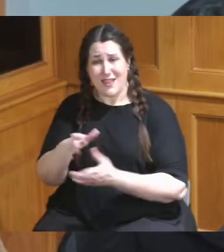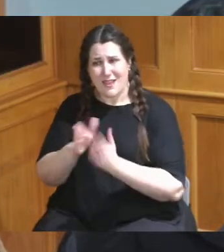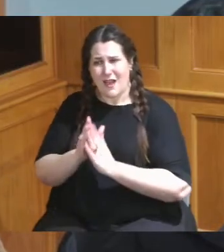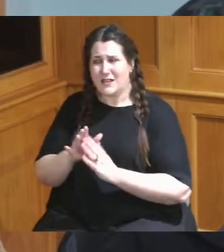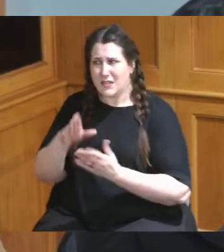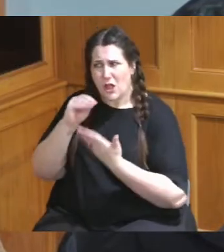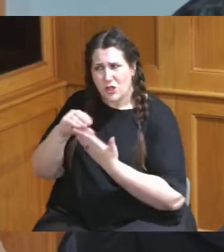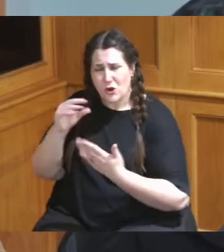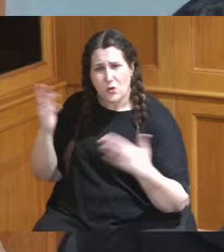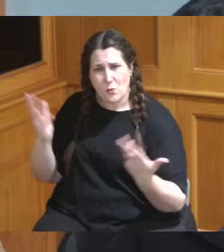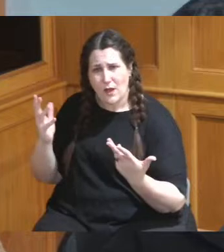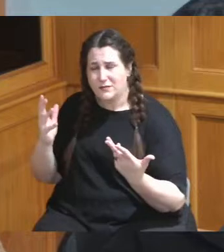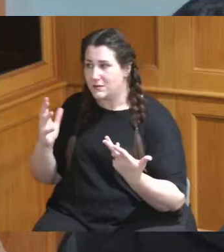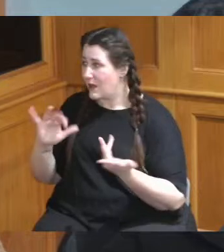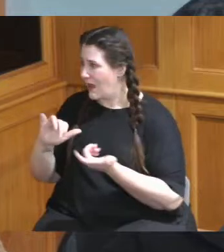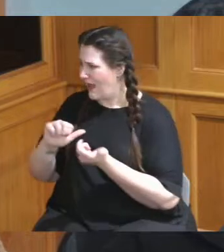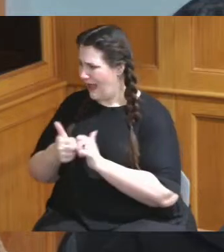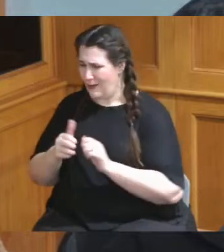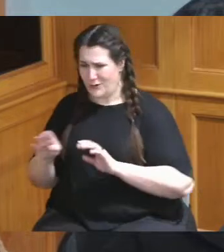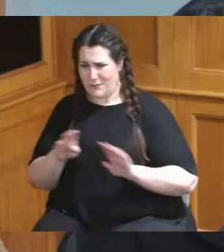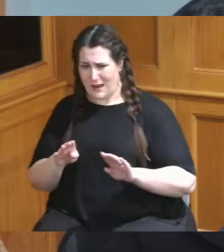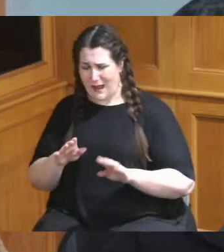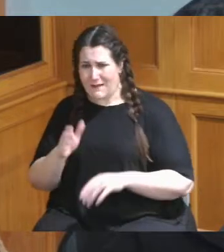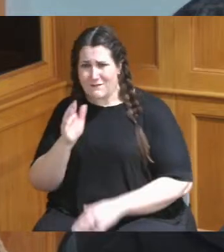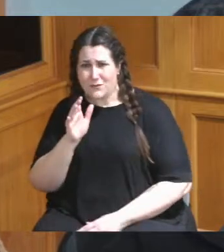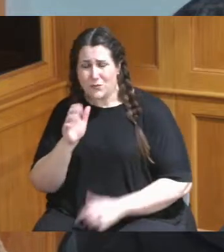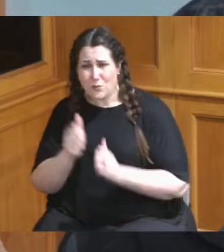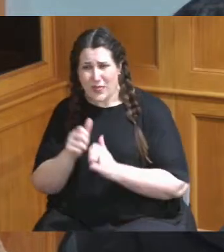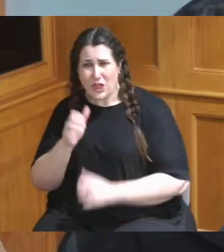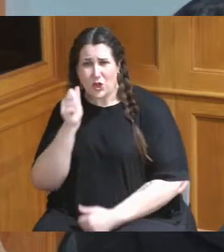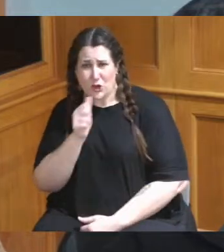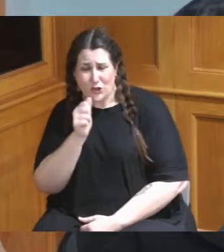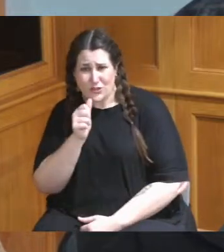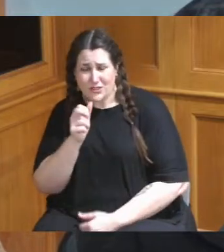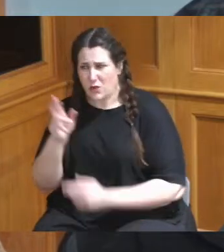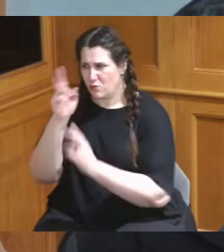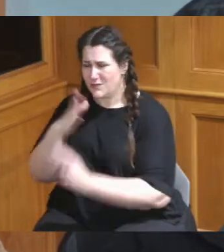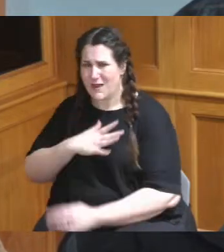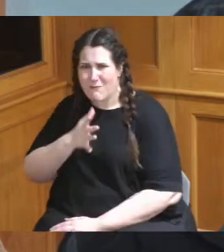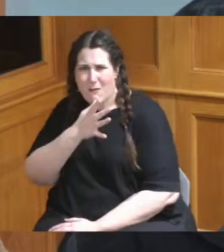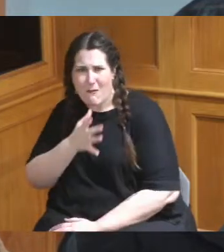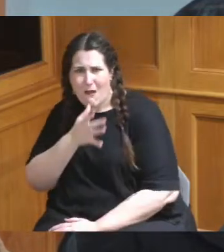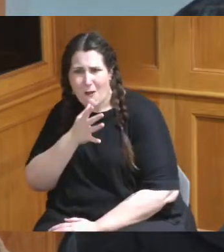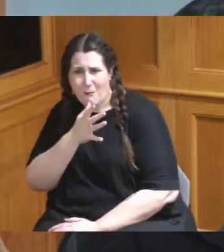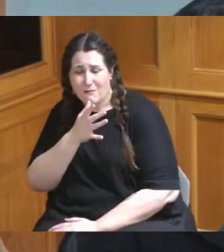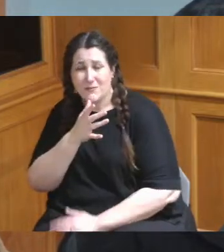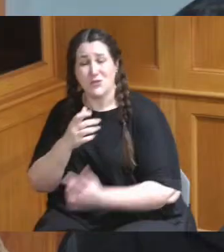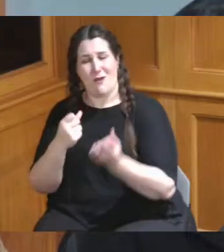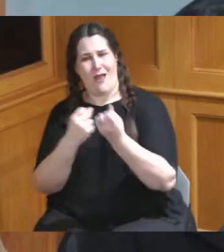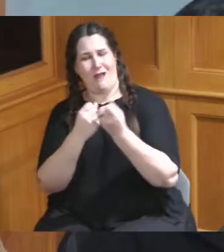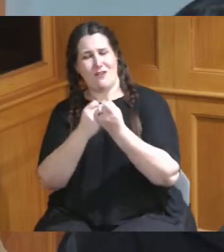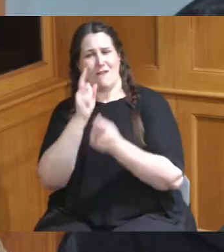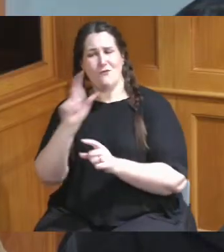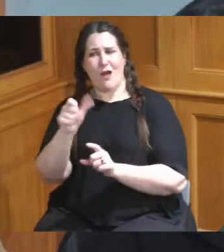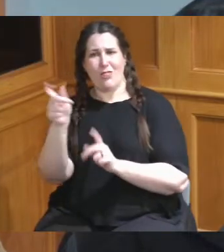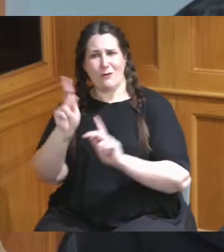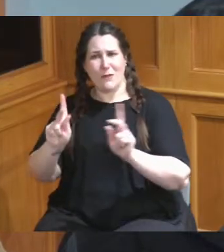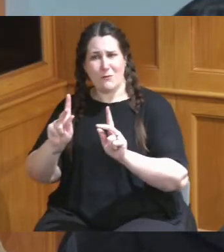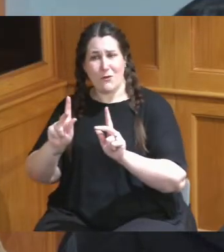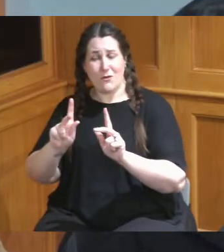to treat girls. Respect my mom. How to advocate for help to help others and also to help myself.